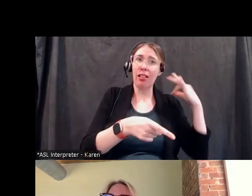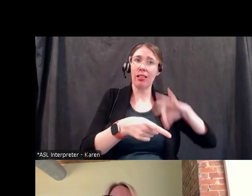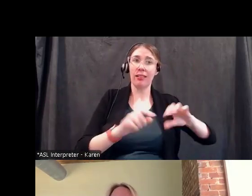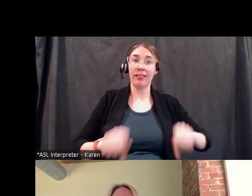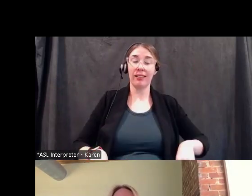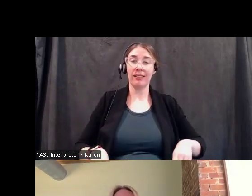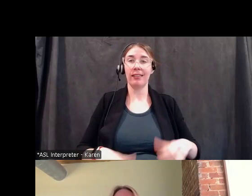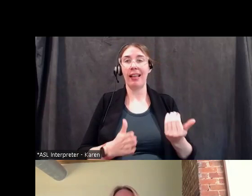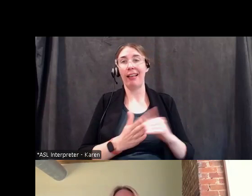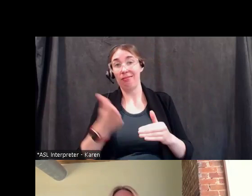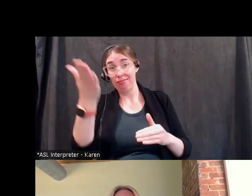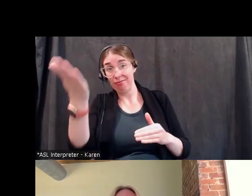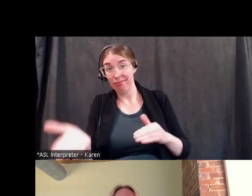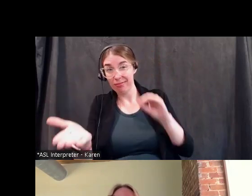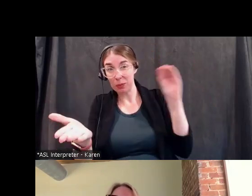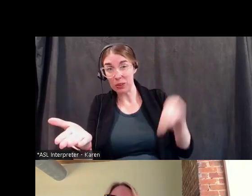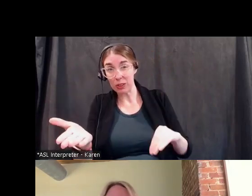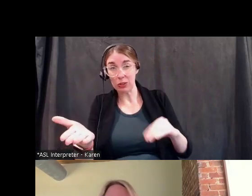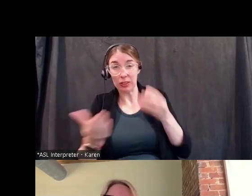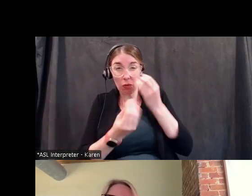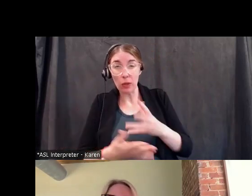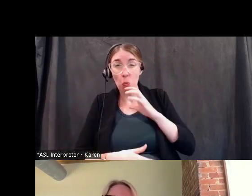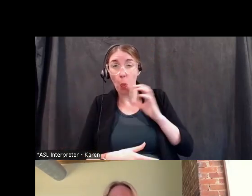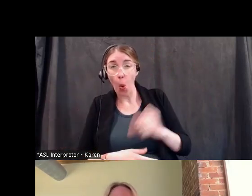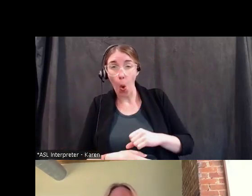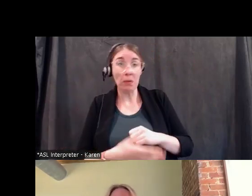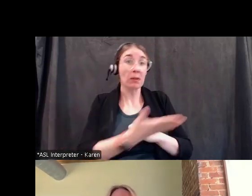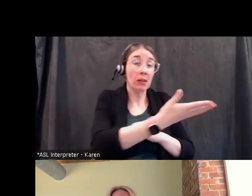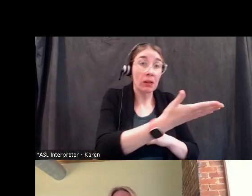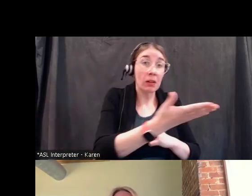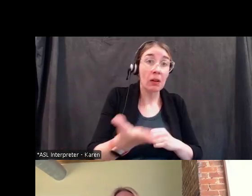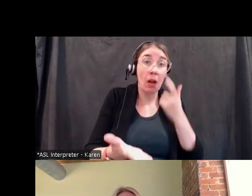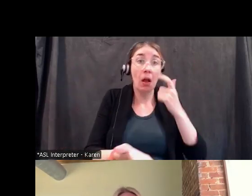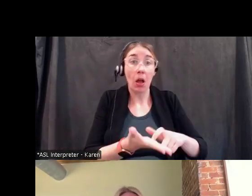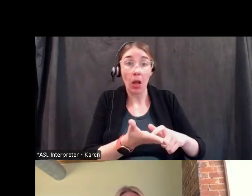You all are able to find a new survey, I would love to see that as well.